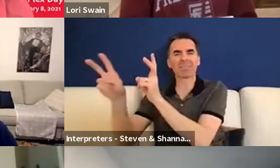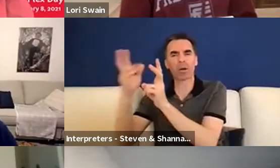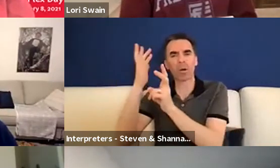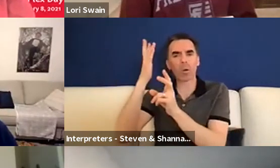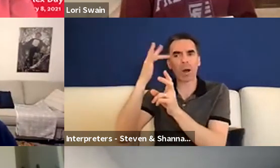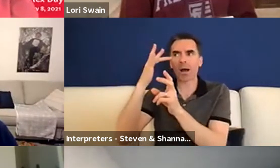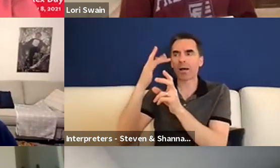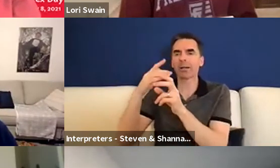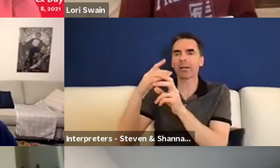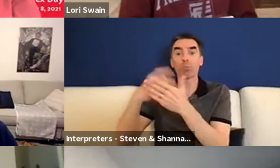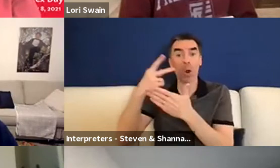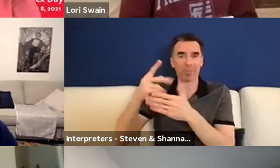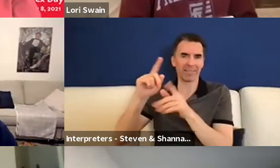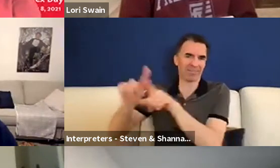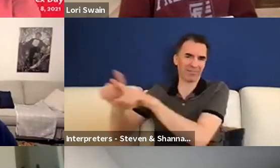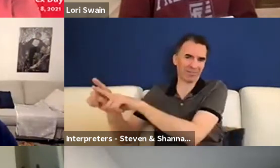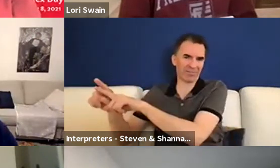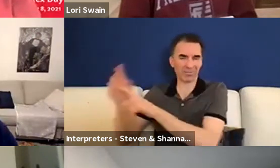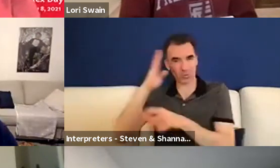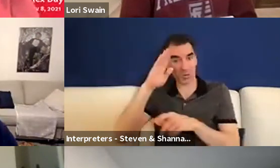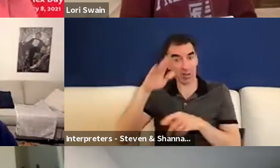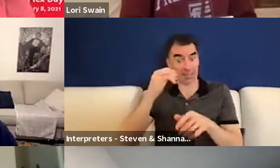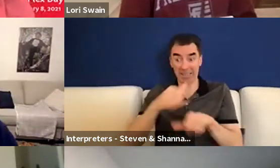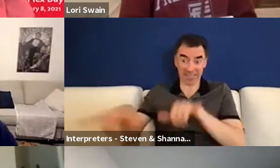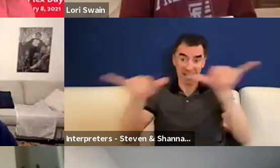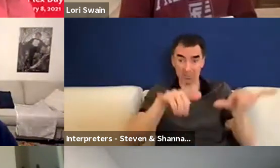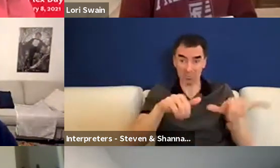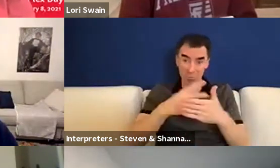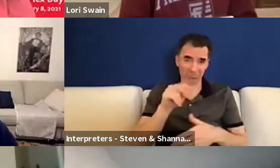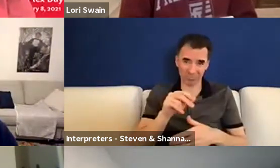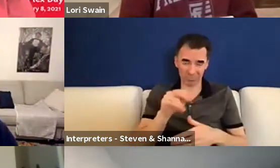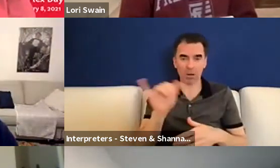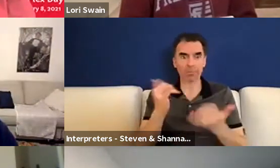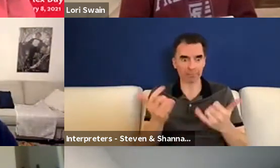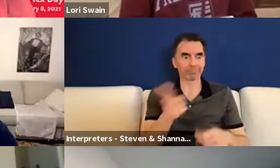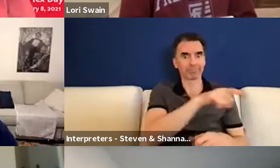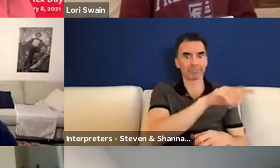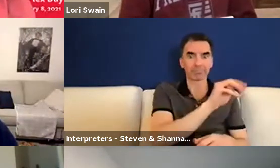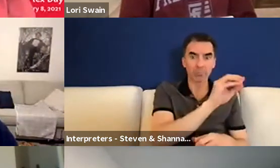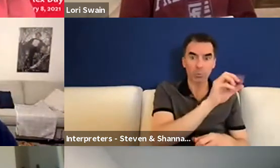different courses at each of the schools. And even Madeira is now just coming on board and realizing they're only going to have certain